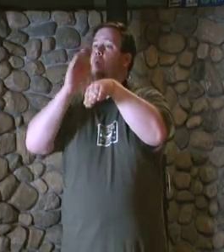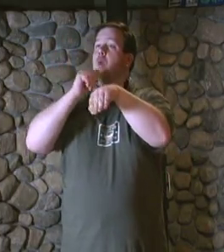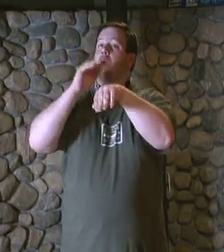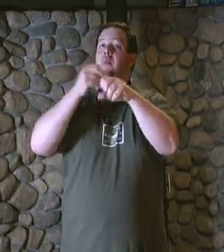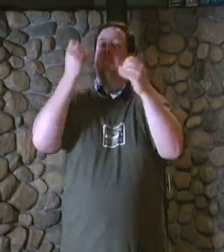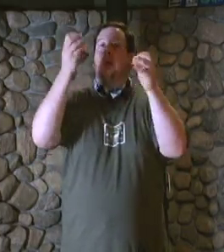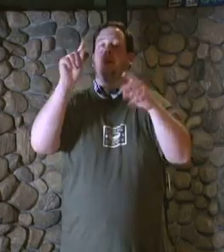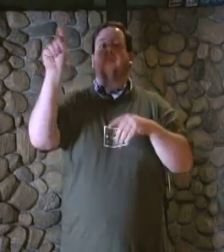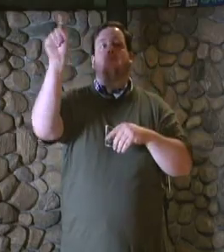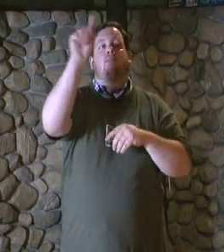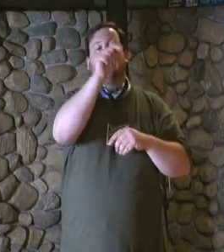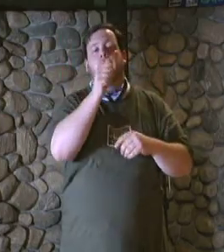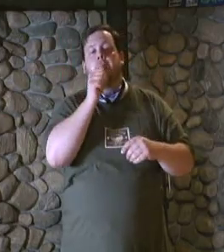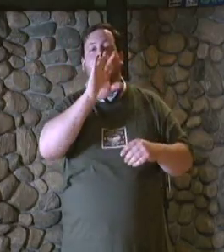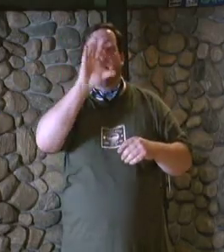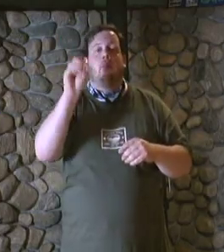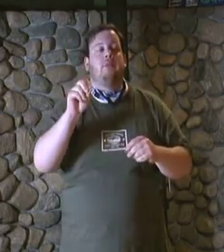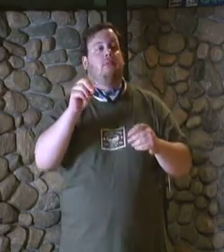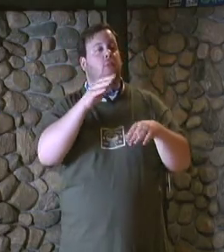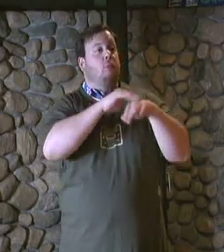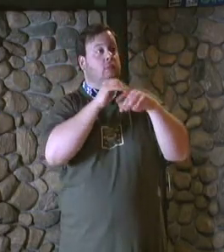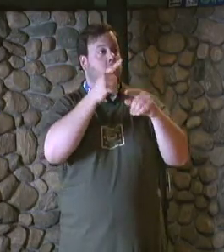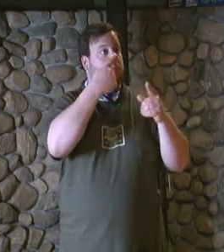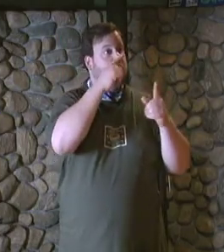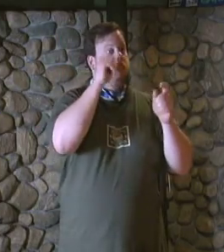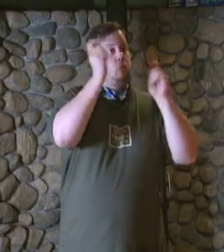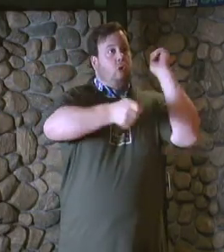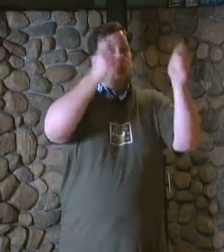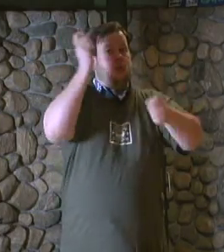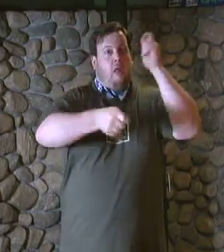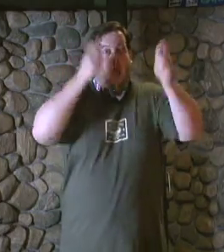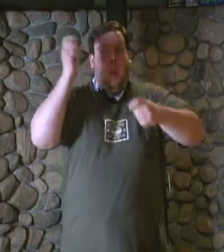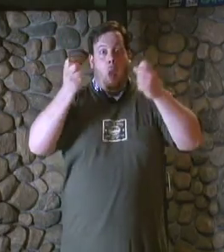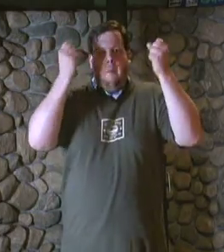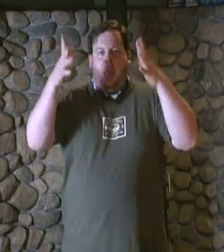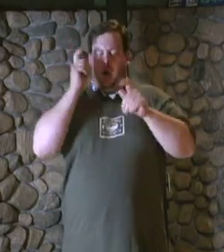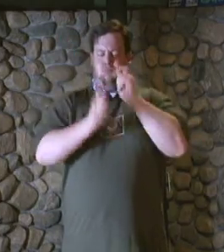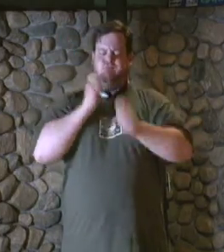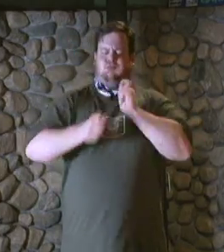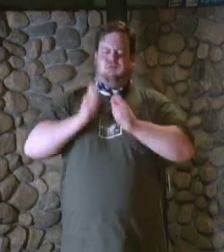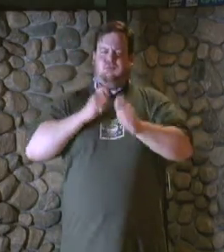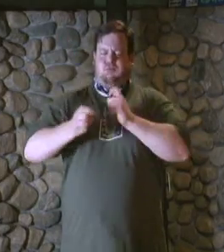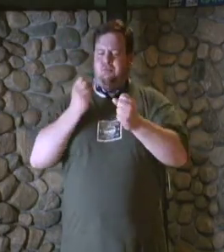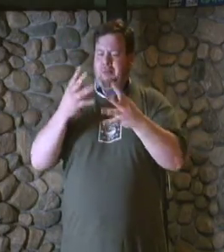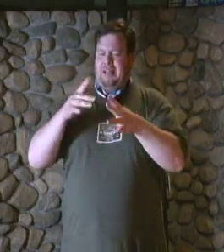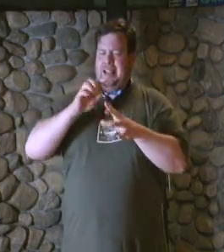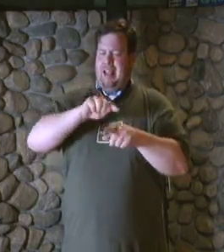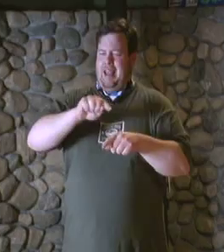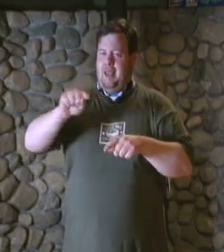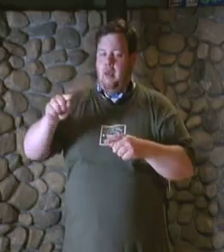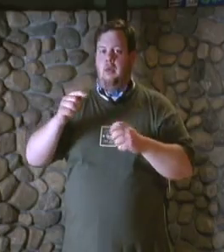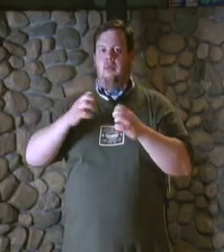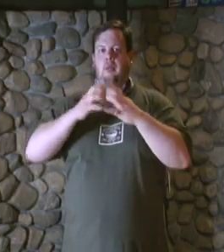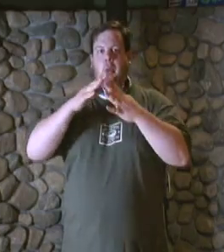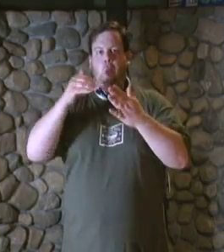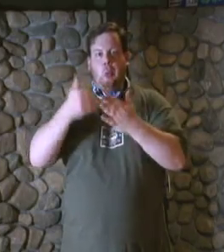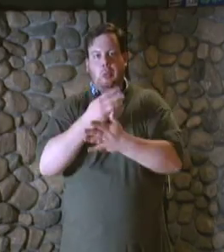numerous private companies were asked for donations for the camp. As a result of the tremendously positive response,